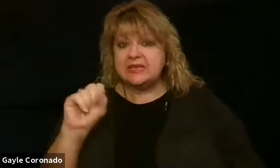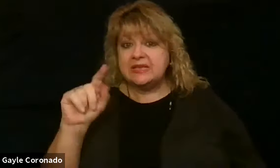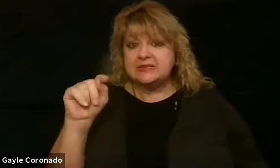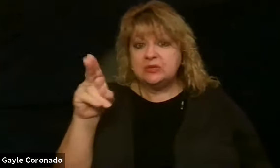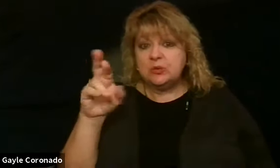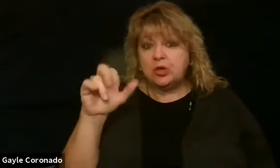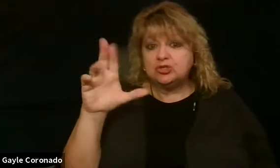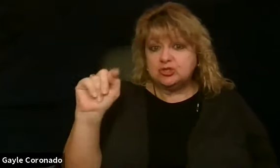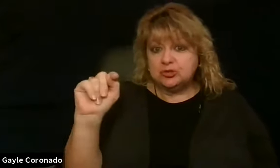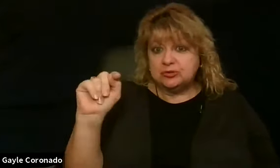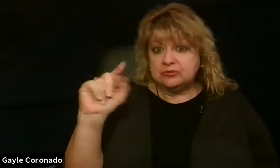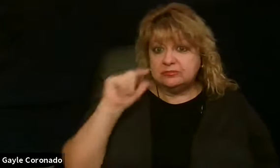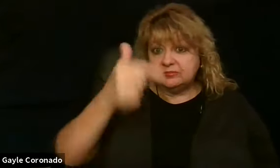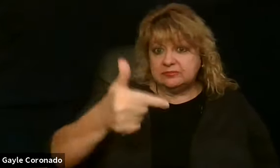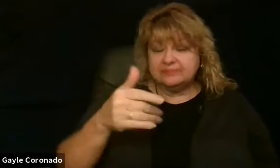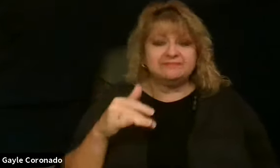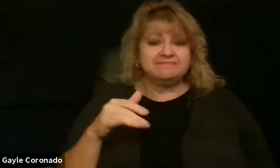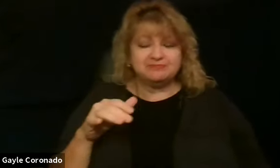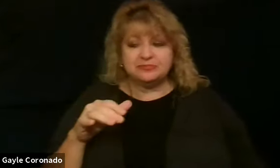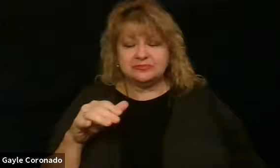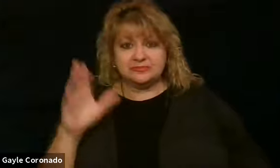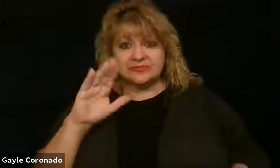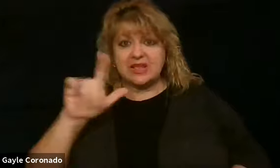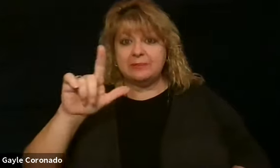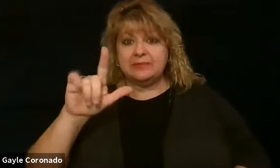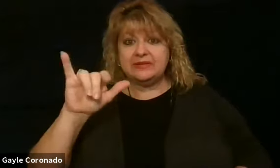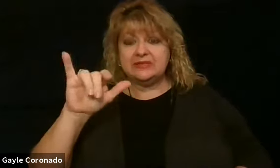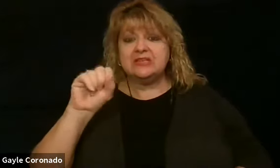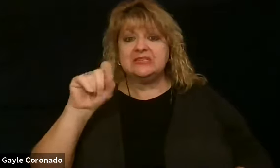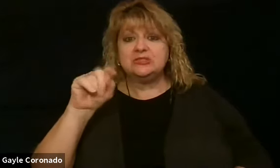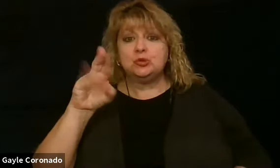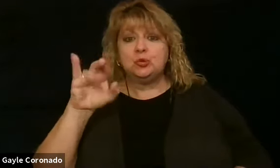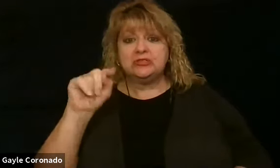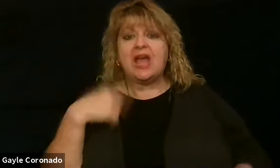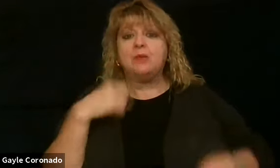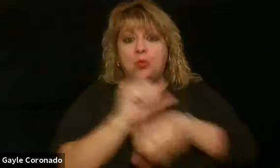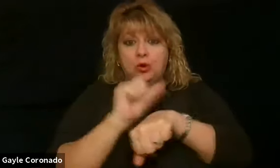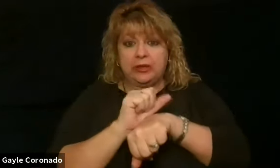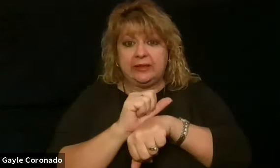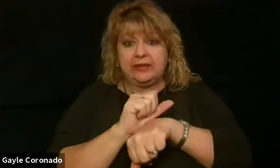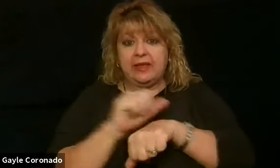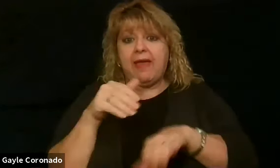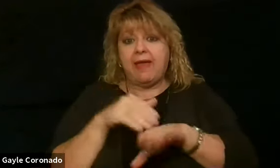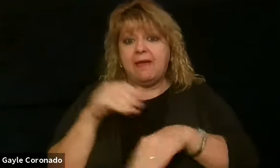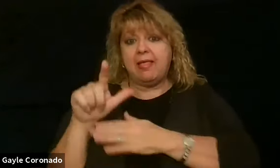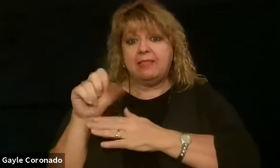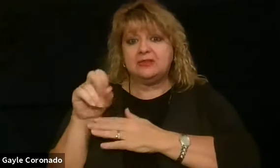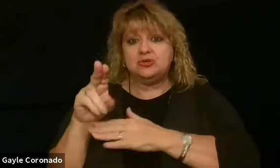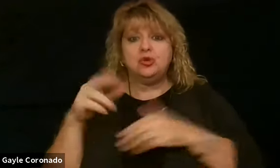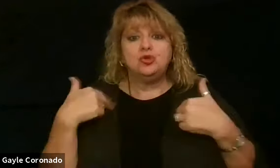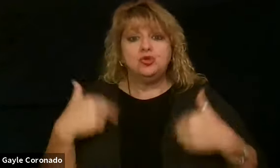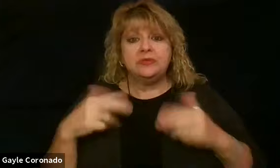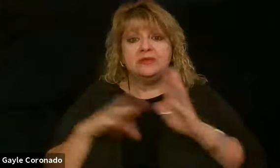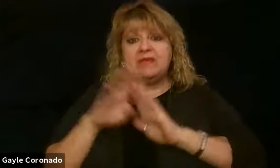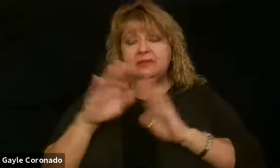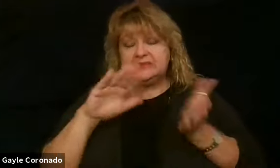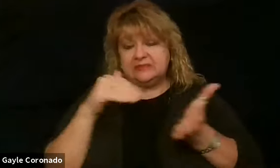I, I'm Stuart, I'm working at LS you Human Development Center.